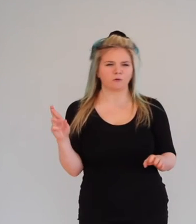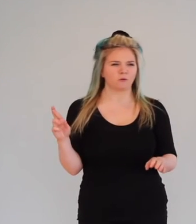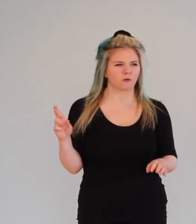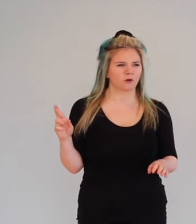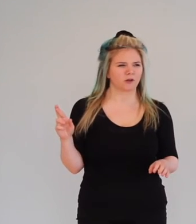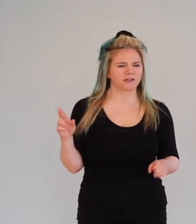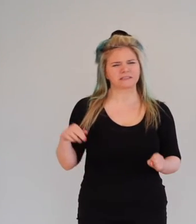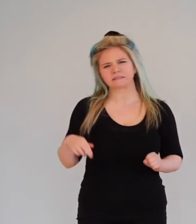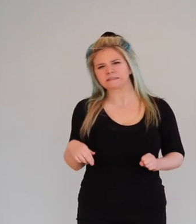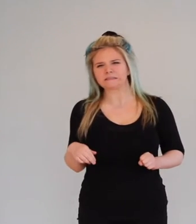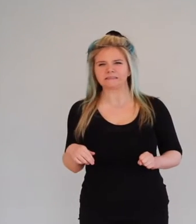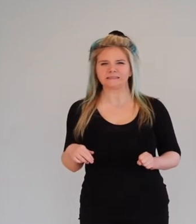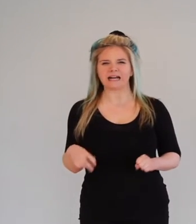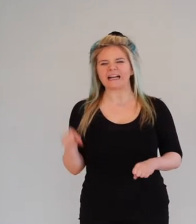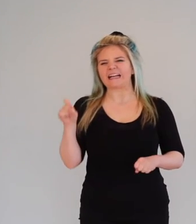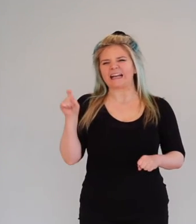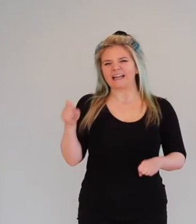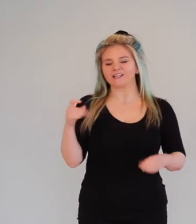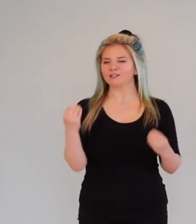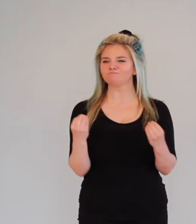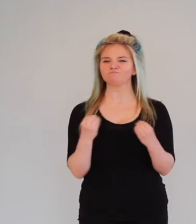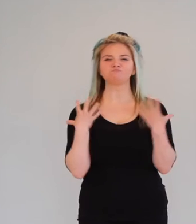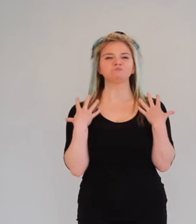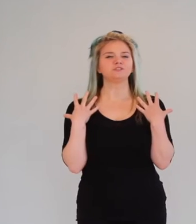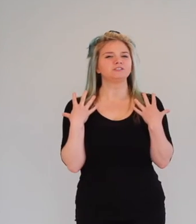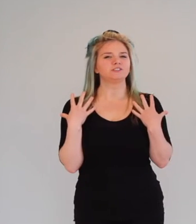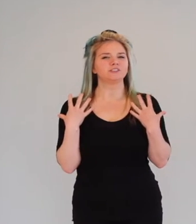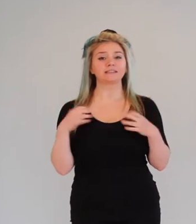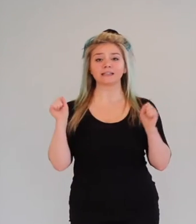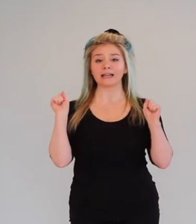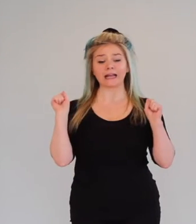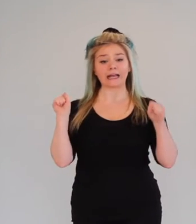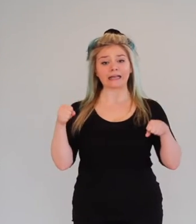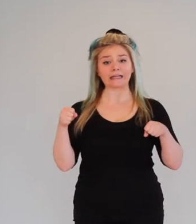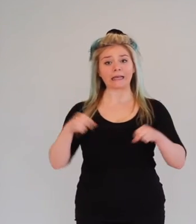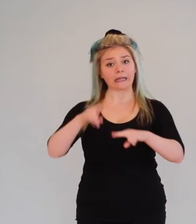need a little bit of joy, this breath can be done, seated or standing.